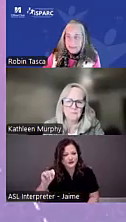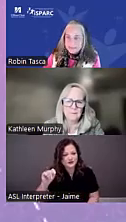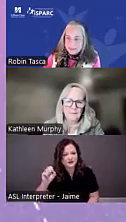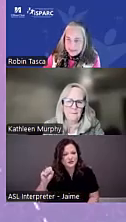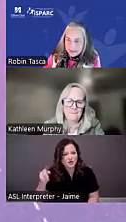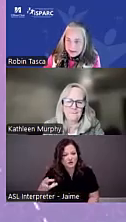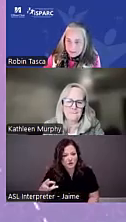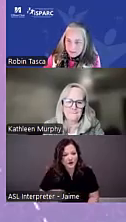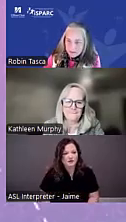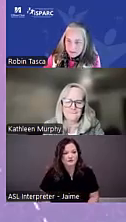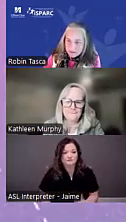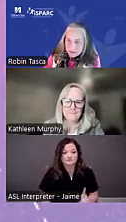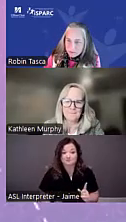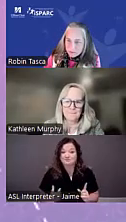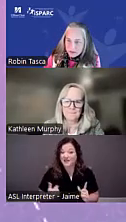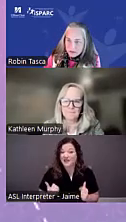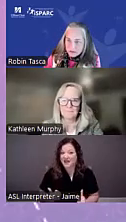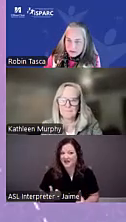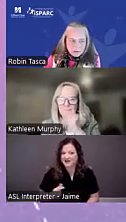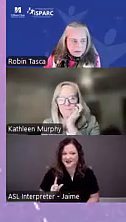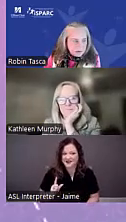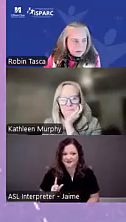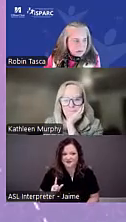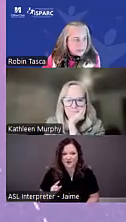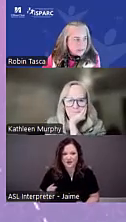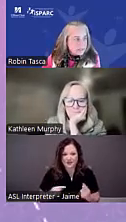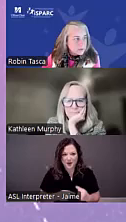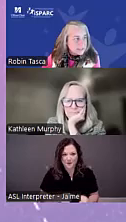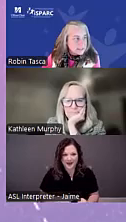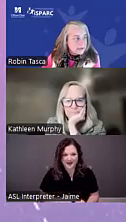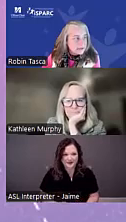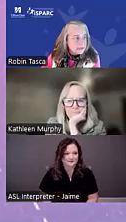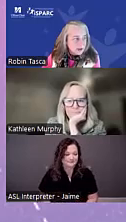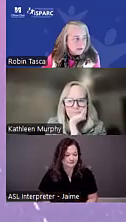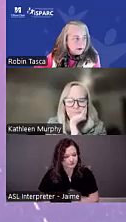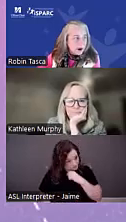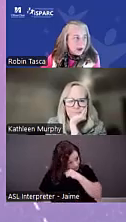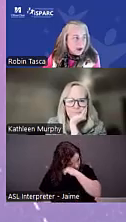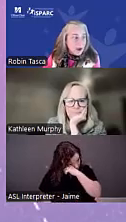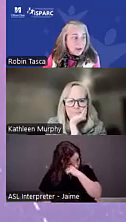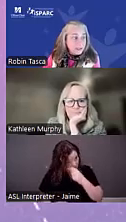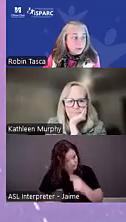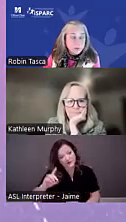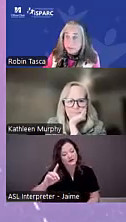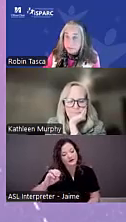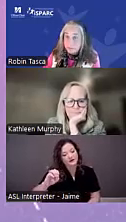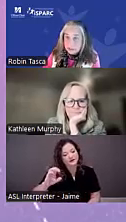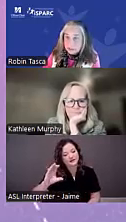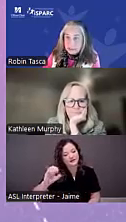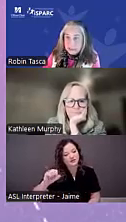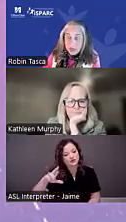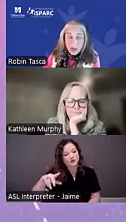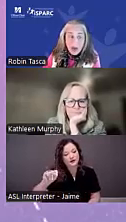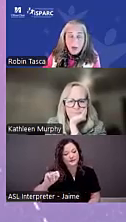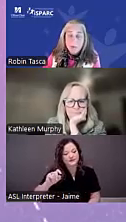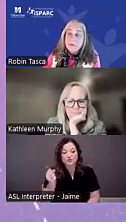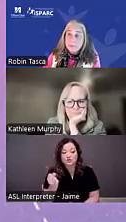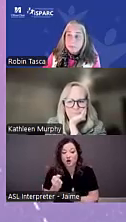Yes, I can, and I'm actually going to go back to the slides. So Descript software-- I don't use it personally.